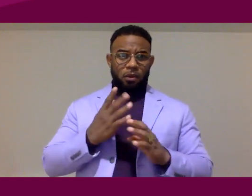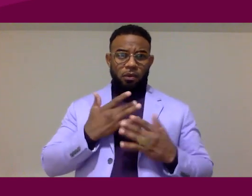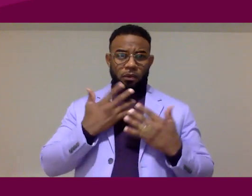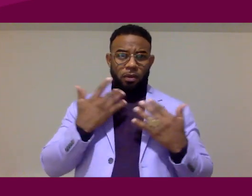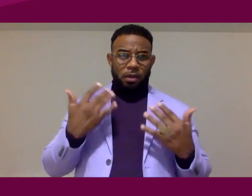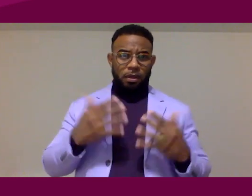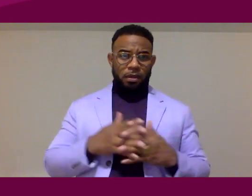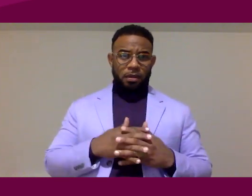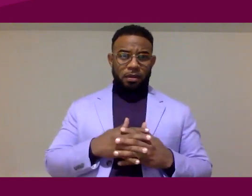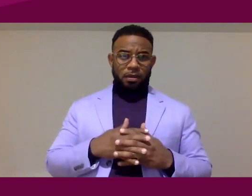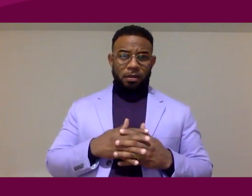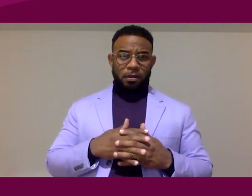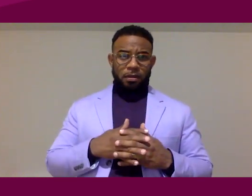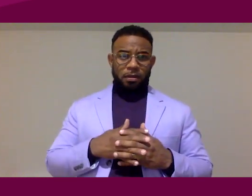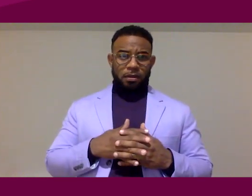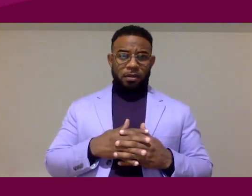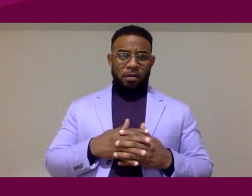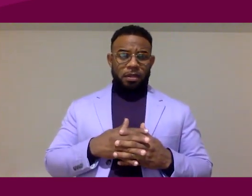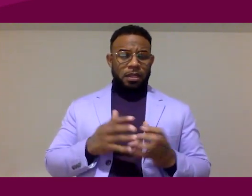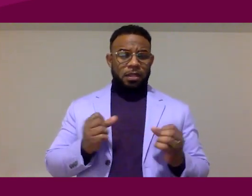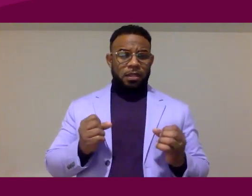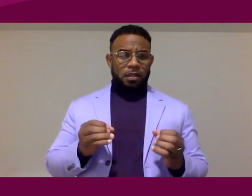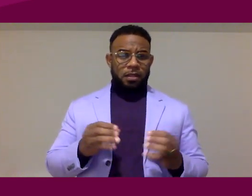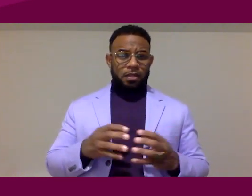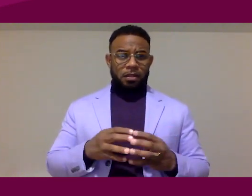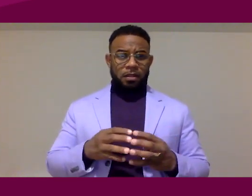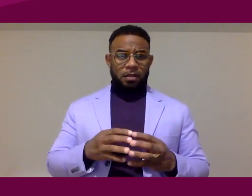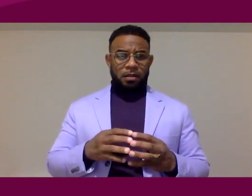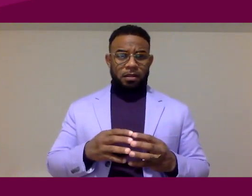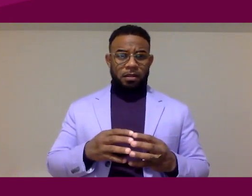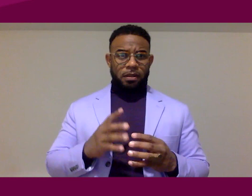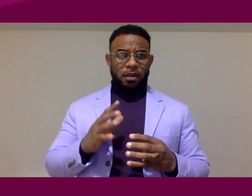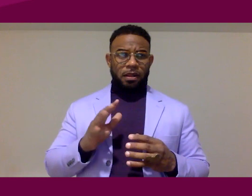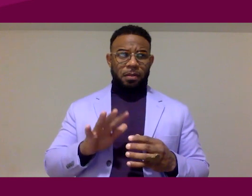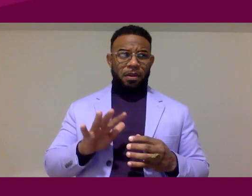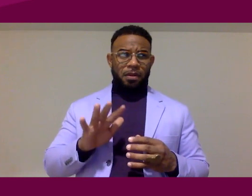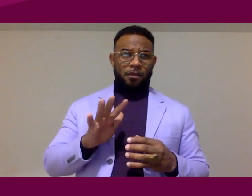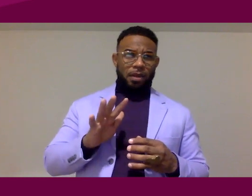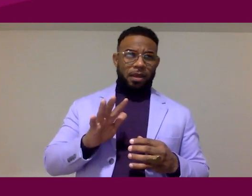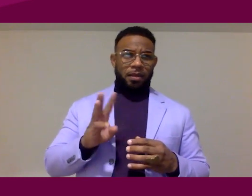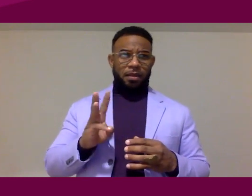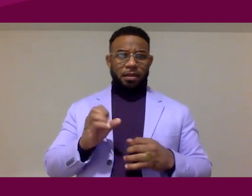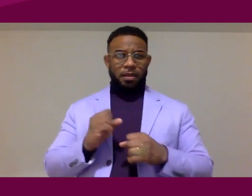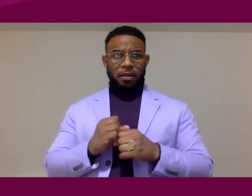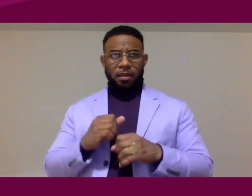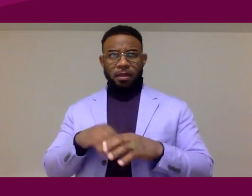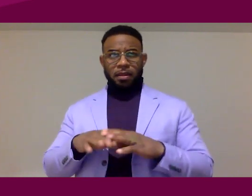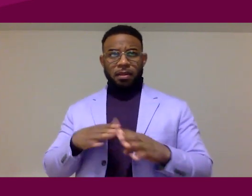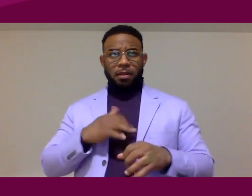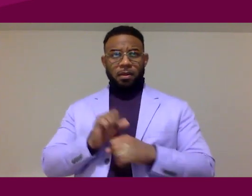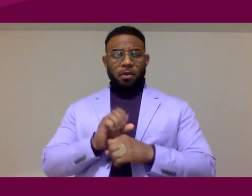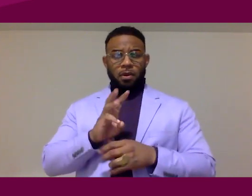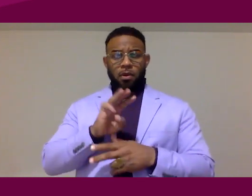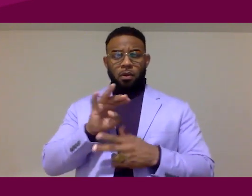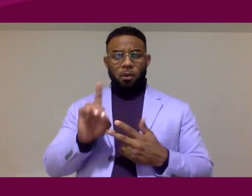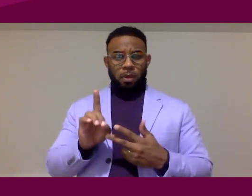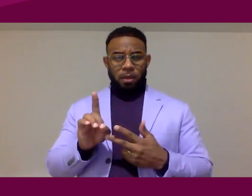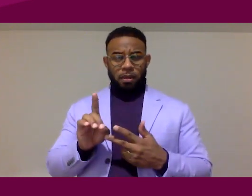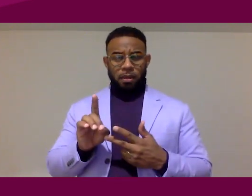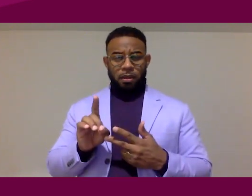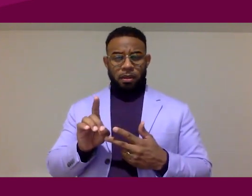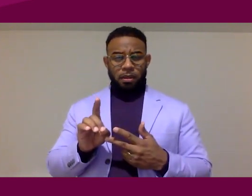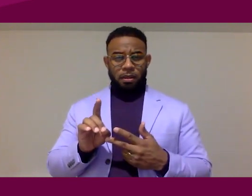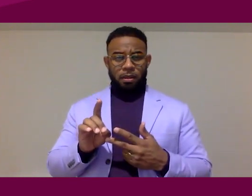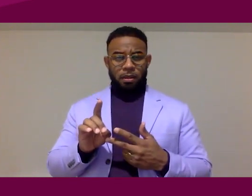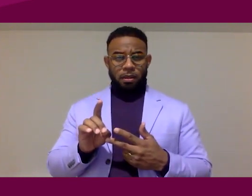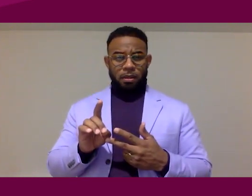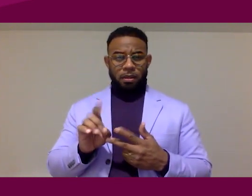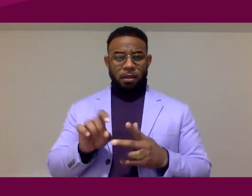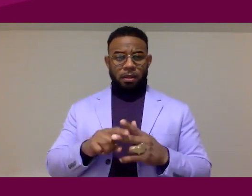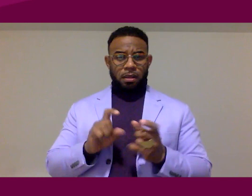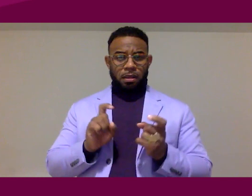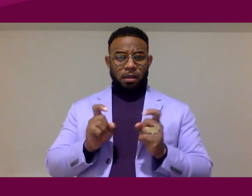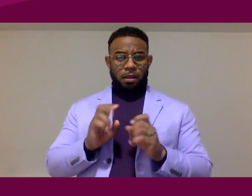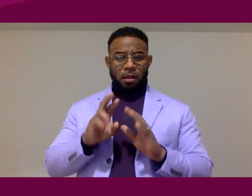And so about five or six years into my work at WID, I started changing roles.